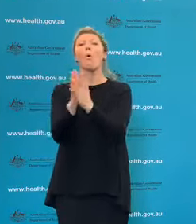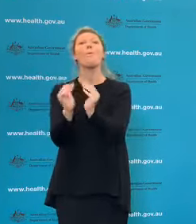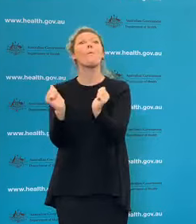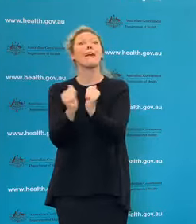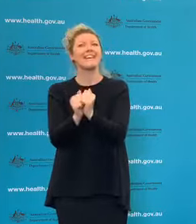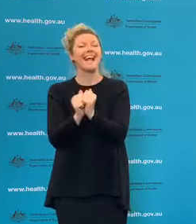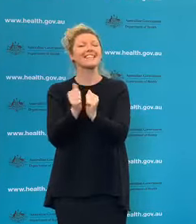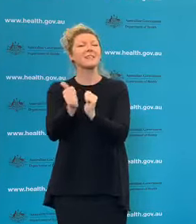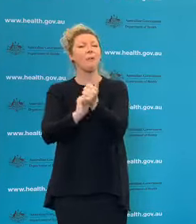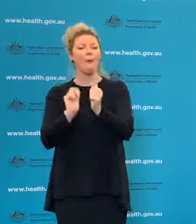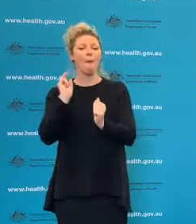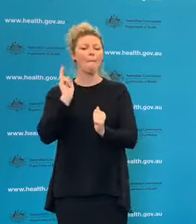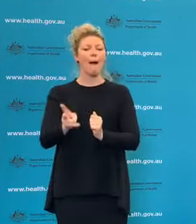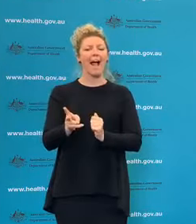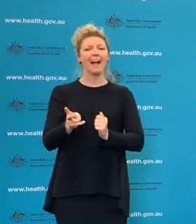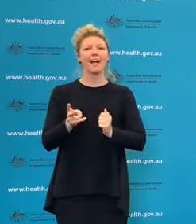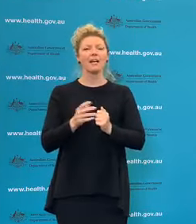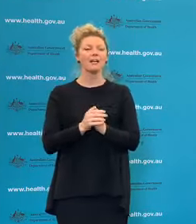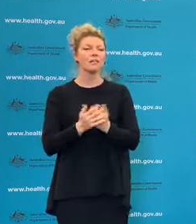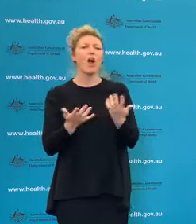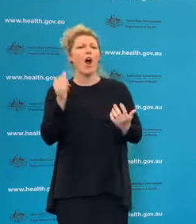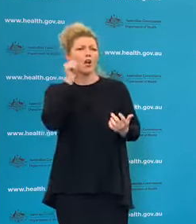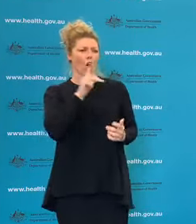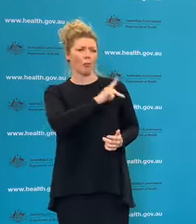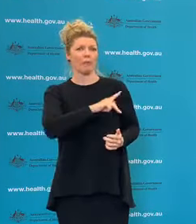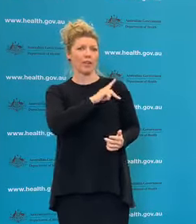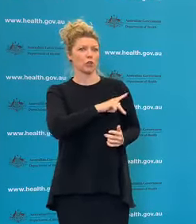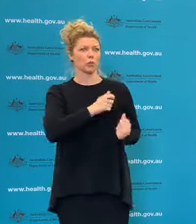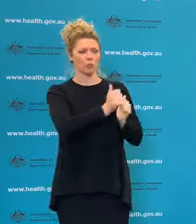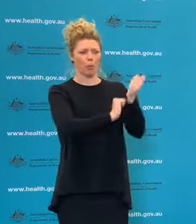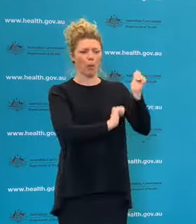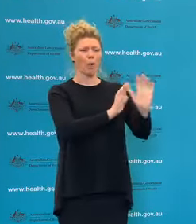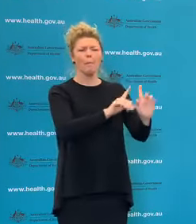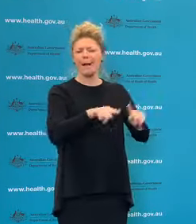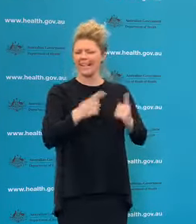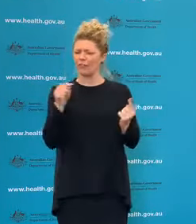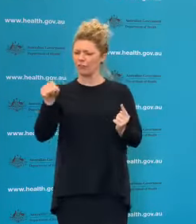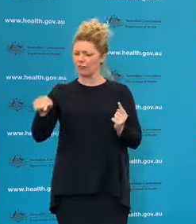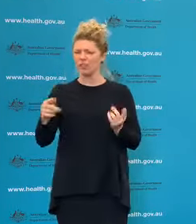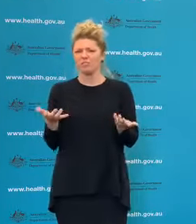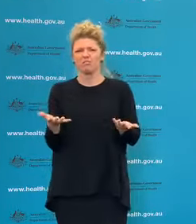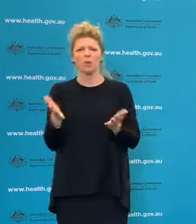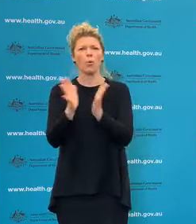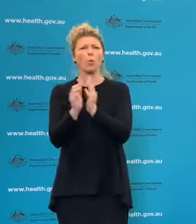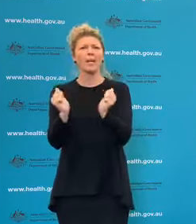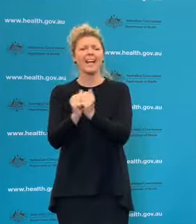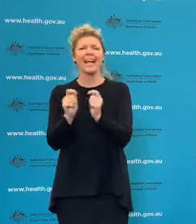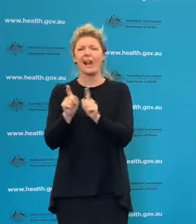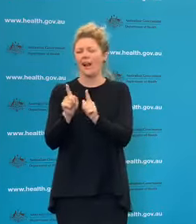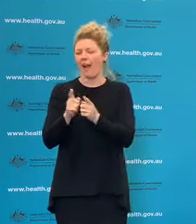Not just for the professionals but how do you say, get the coach to tell their players to abide by certain things?